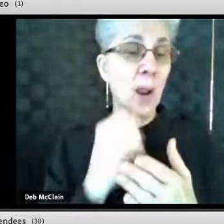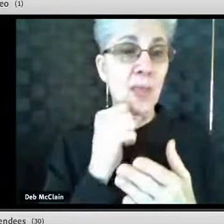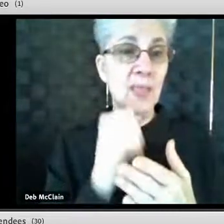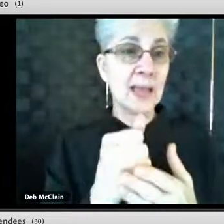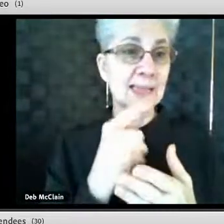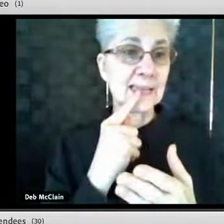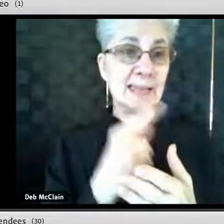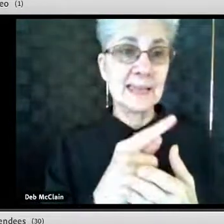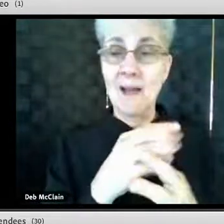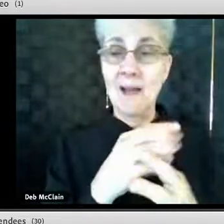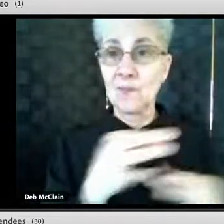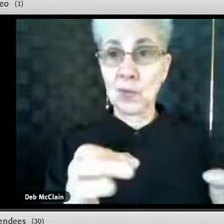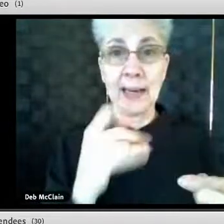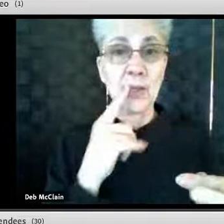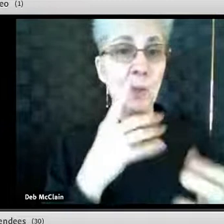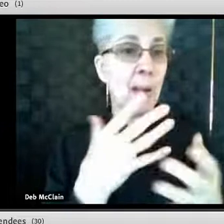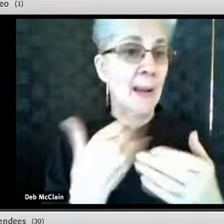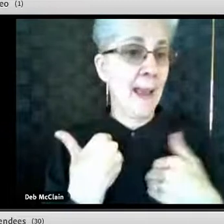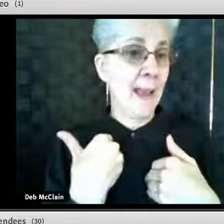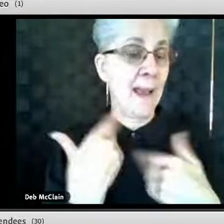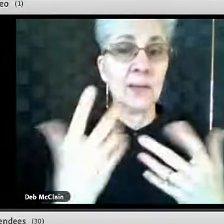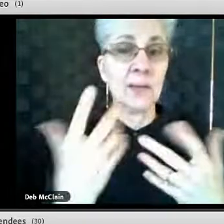that you're using to create the posts and the videos,